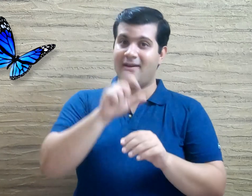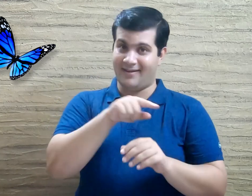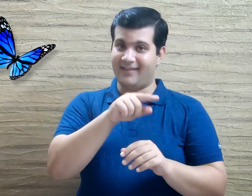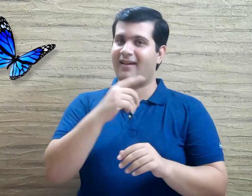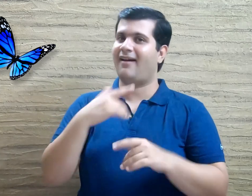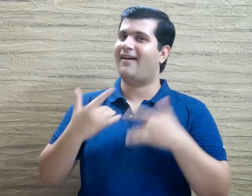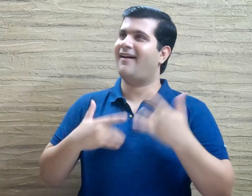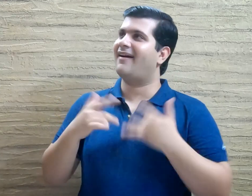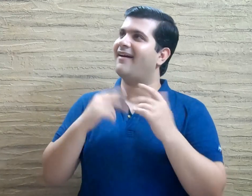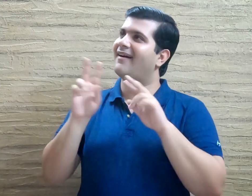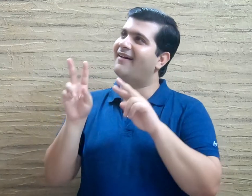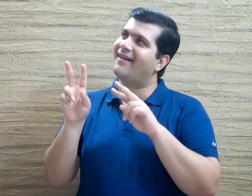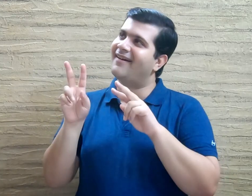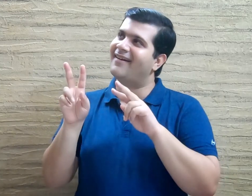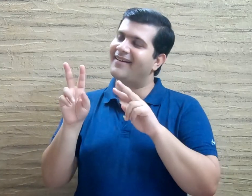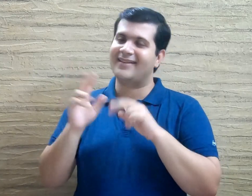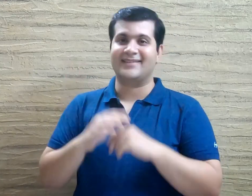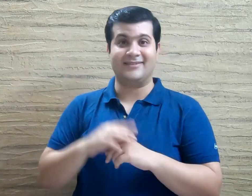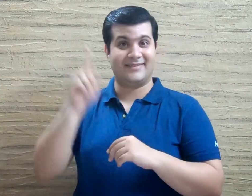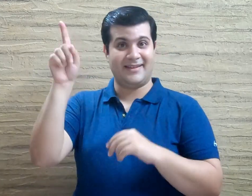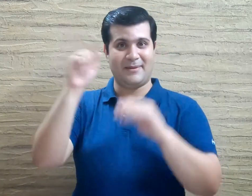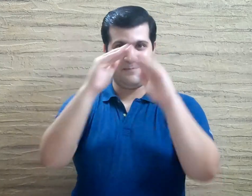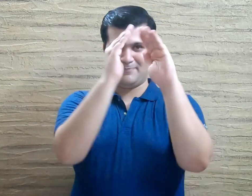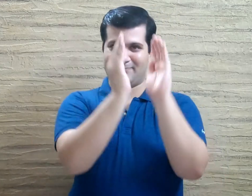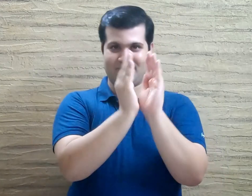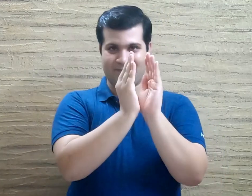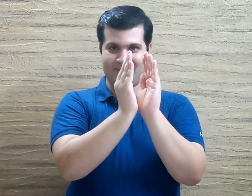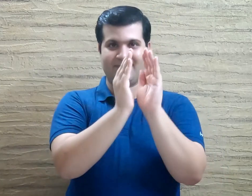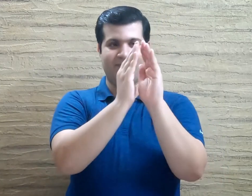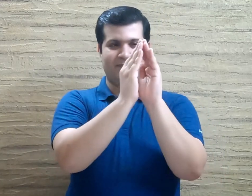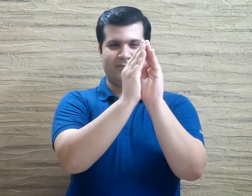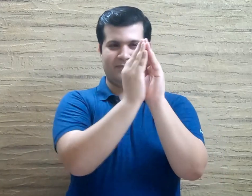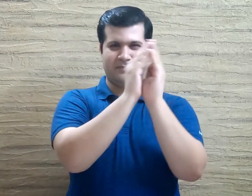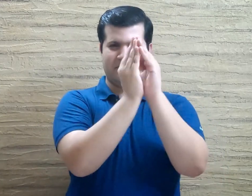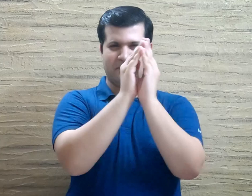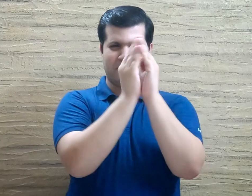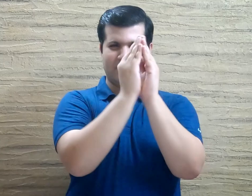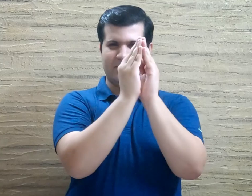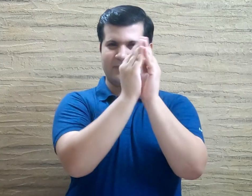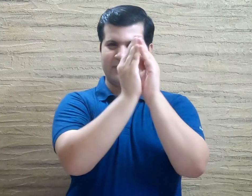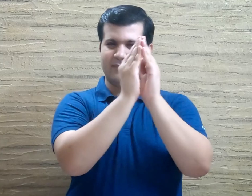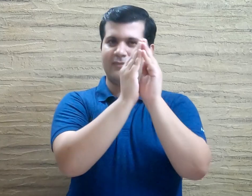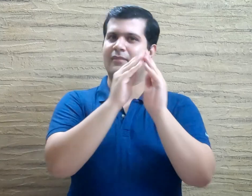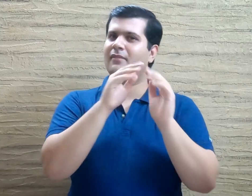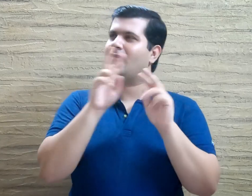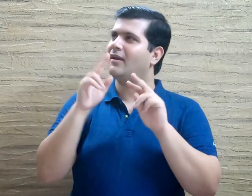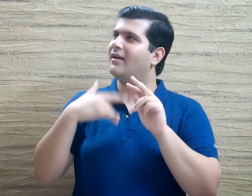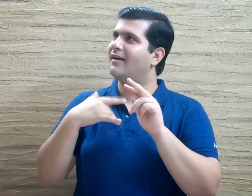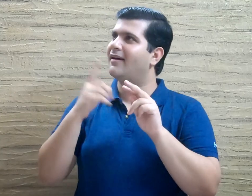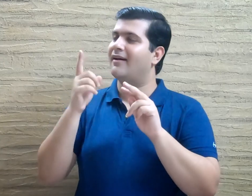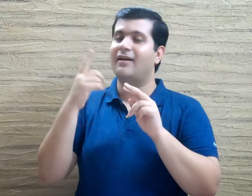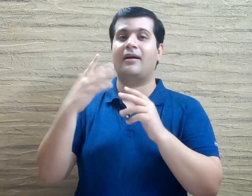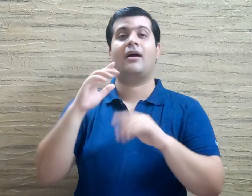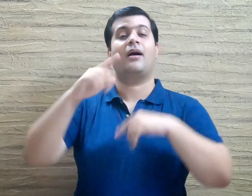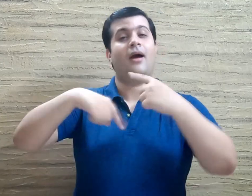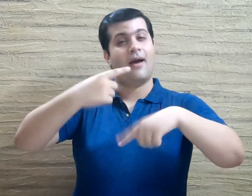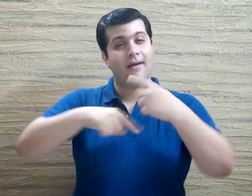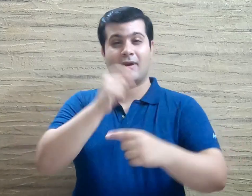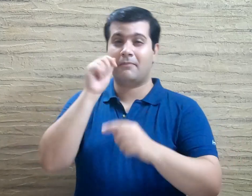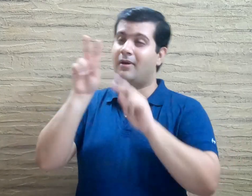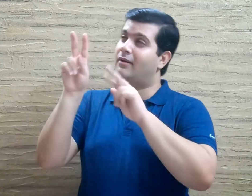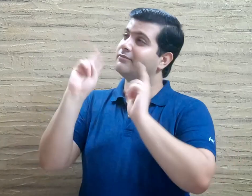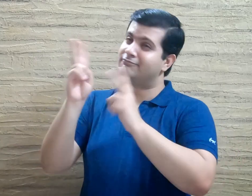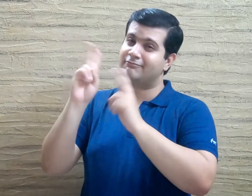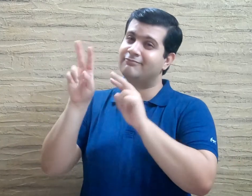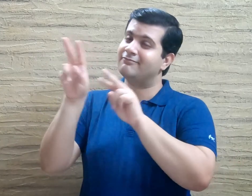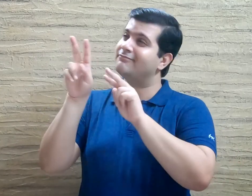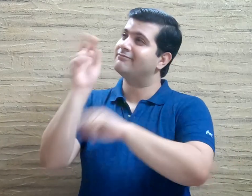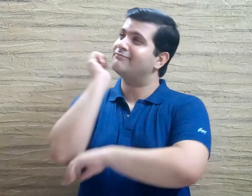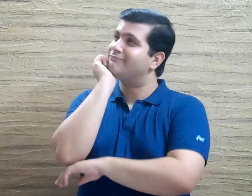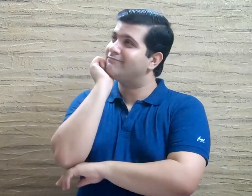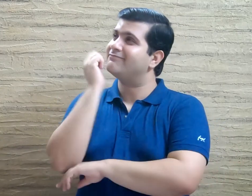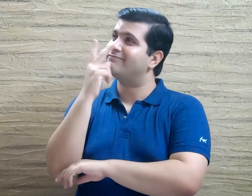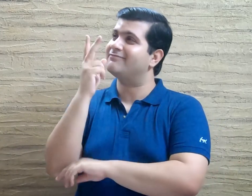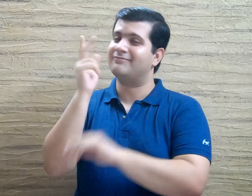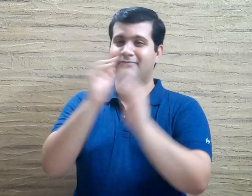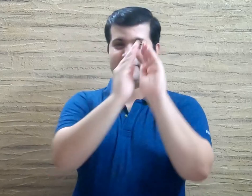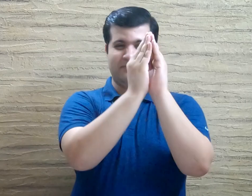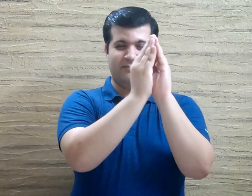The man found the cocoon very exciting and would watch it everyday.